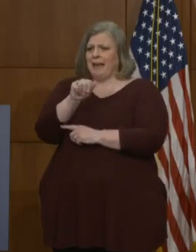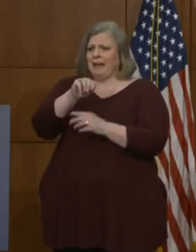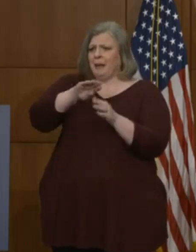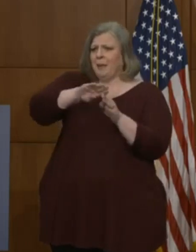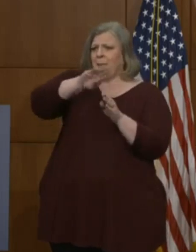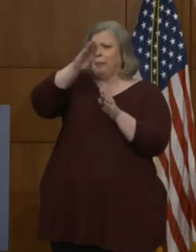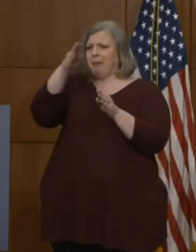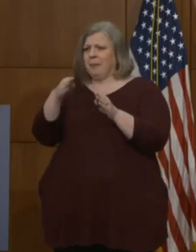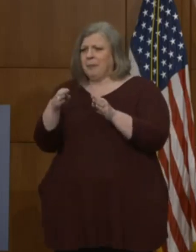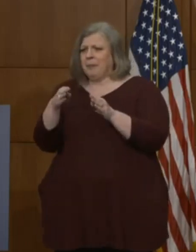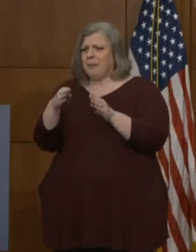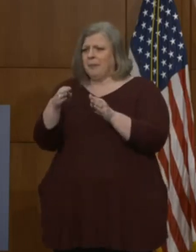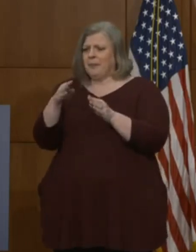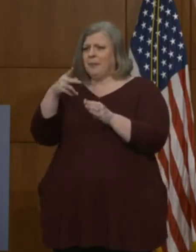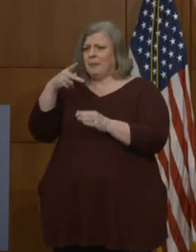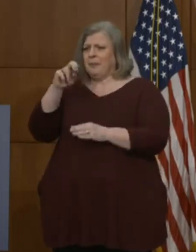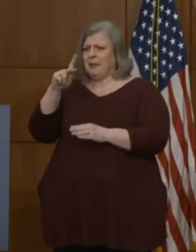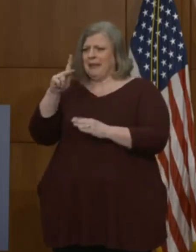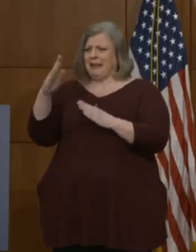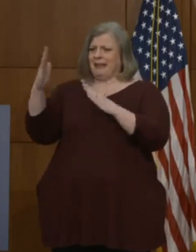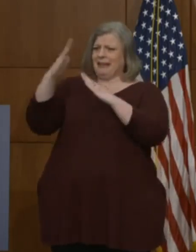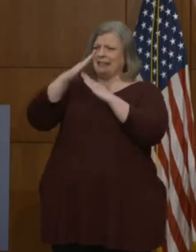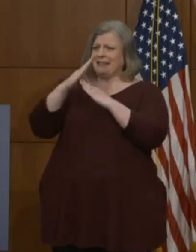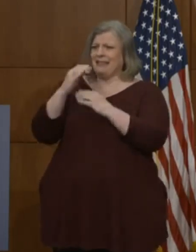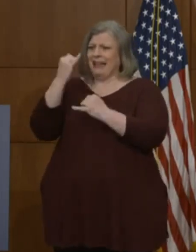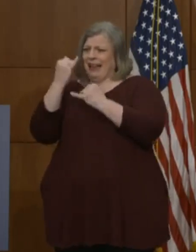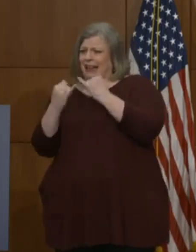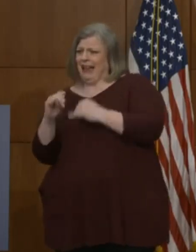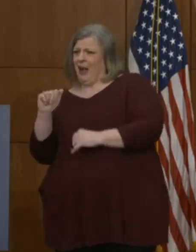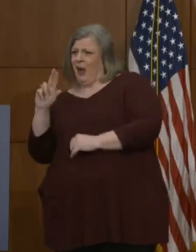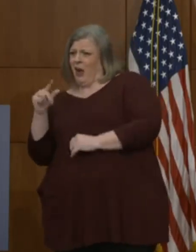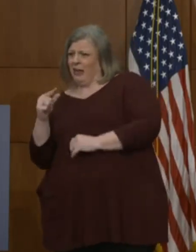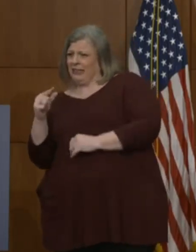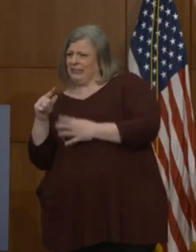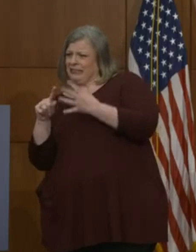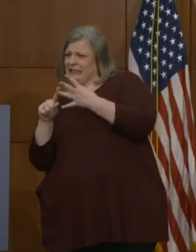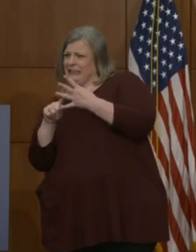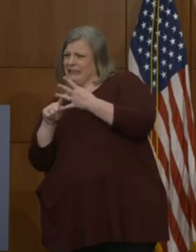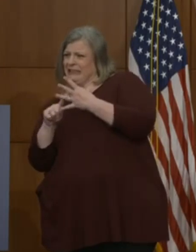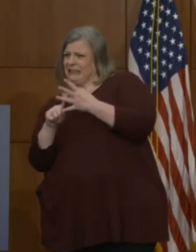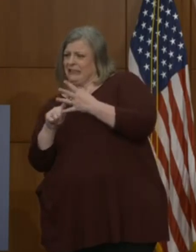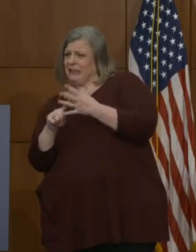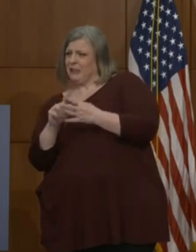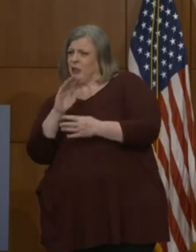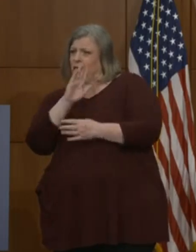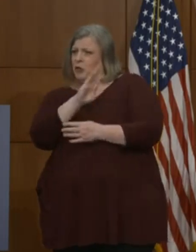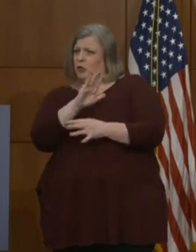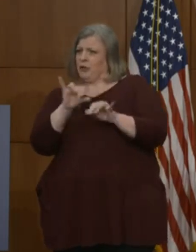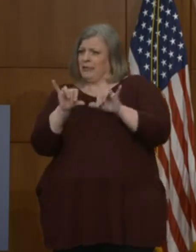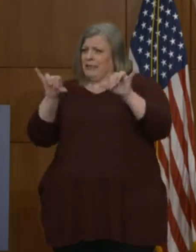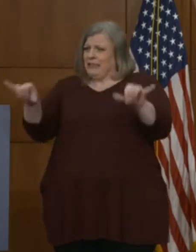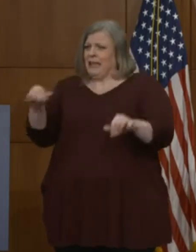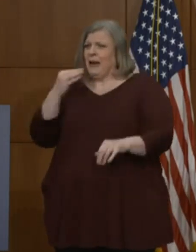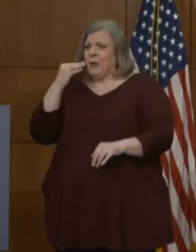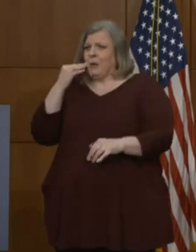WE’RE SEEING FROM THE UVA PEAK AND THAT YOU KNOW POTENTIALLY AND THAT YOU KNOW POTENTIALLY HAPPENING IN LATE AUGUST SO YOU HAPPENING IN LATE AUGUST SO YOU KNOW WITH THE STAY AT HOME KNOW WITH THE STAY AT HOME ORDER CURRENTLY EXTENT BEING